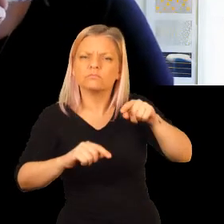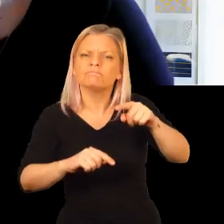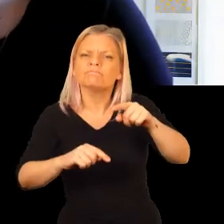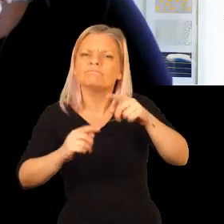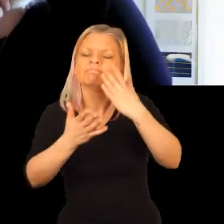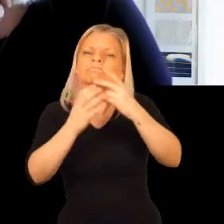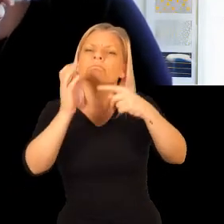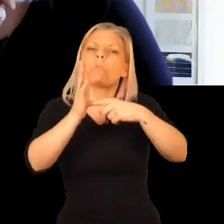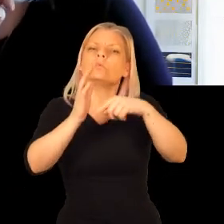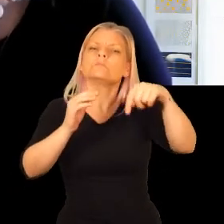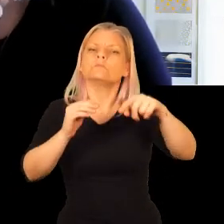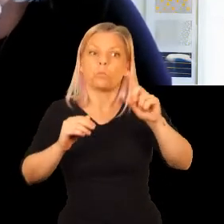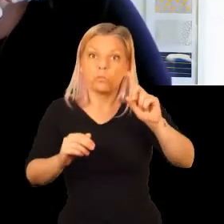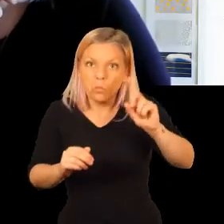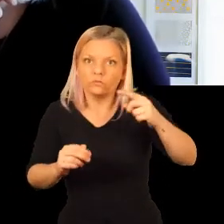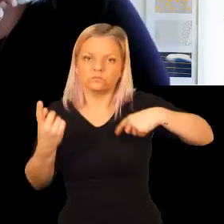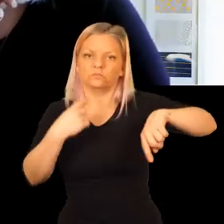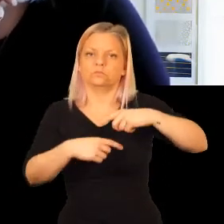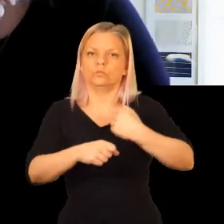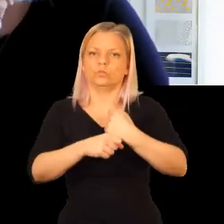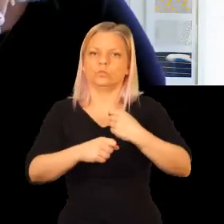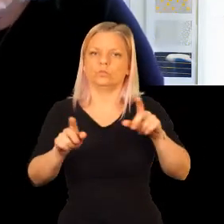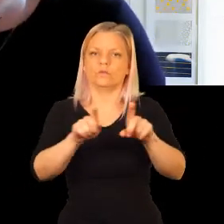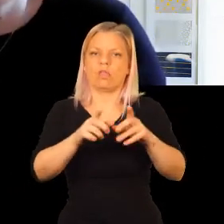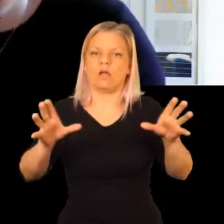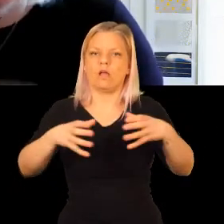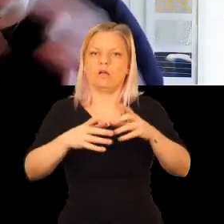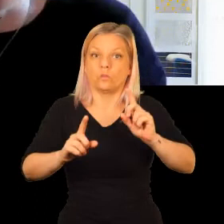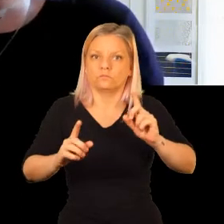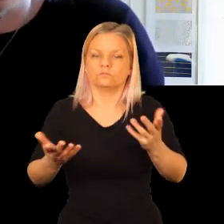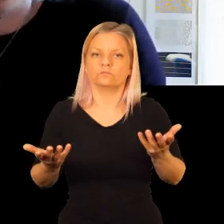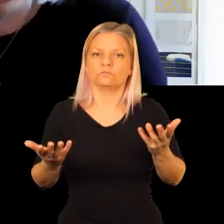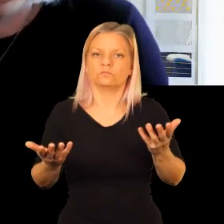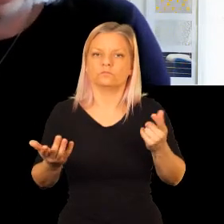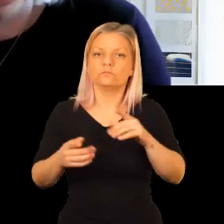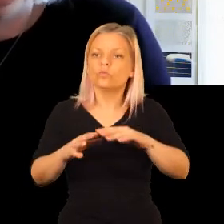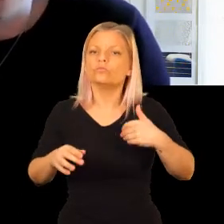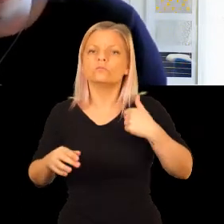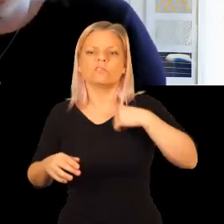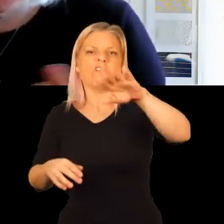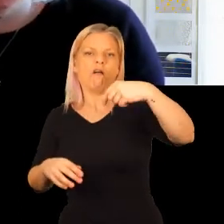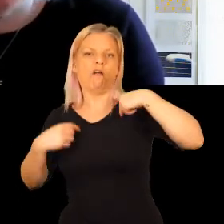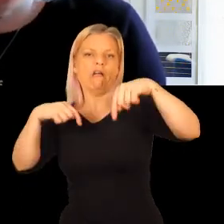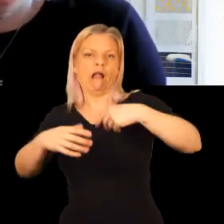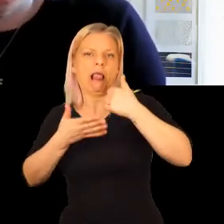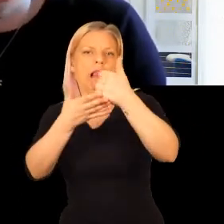together i think that's a really important point as well as i think of what can we do to get them